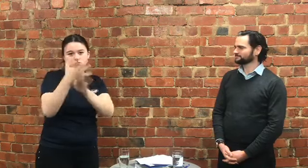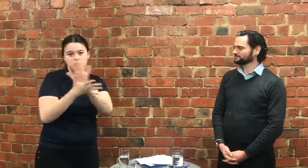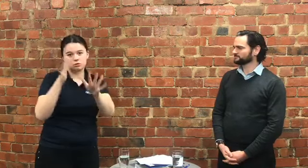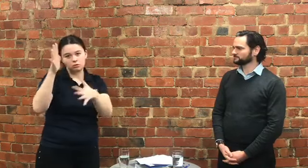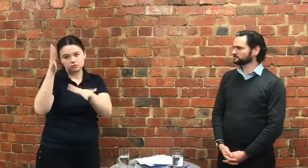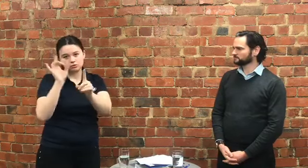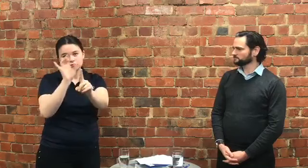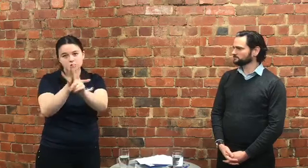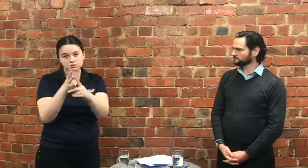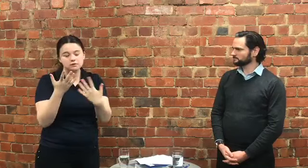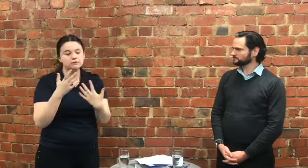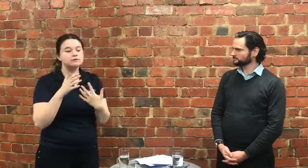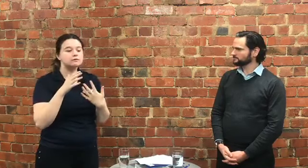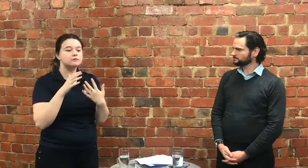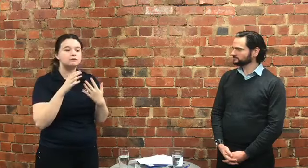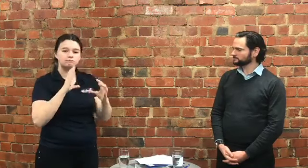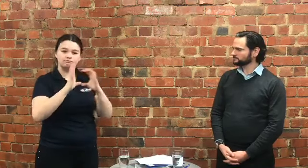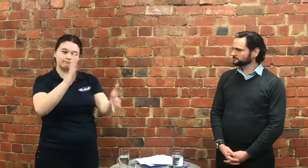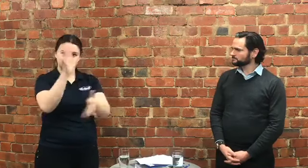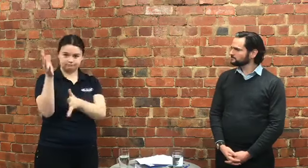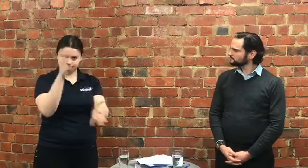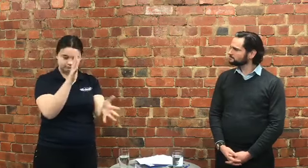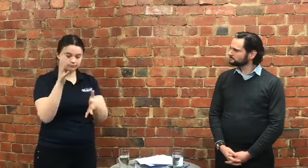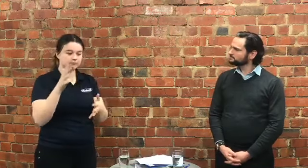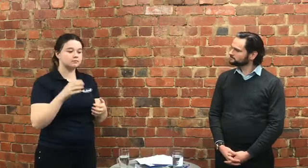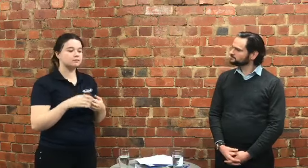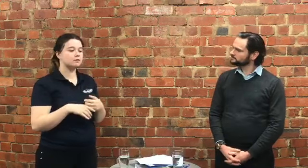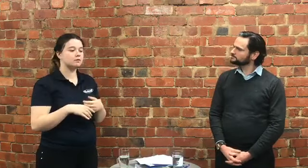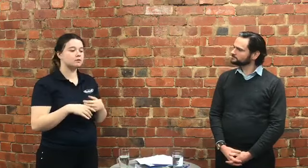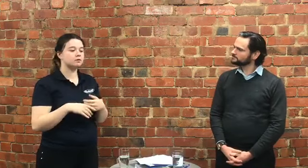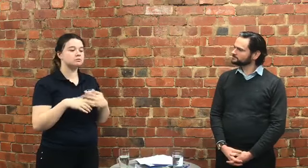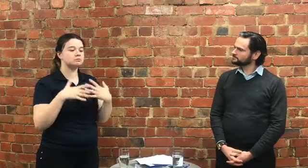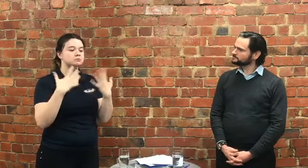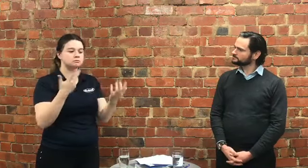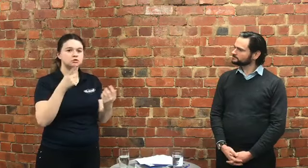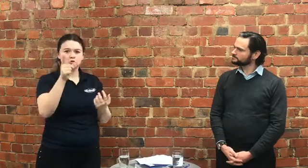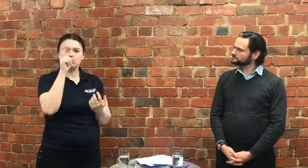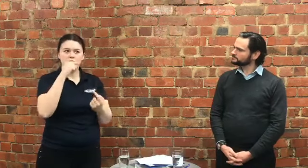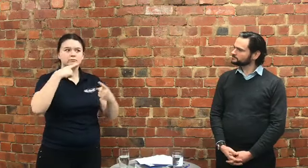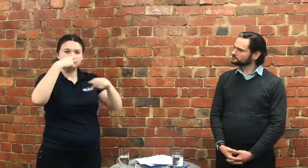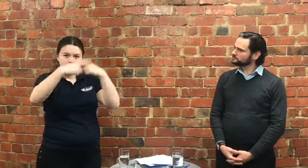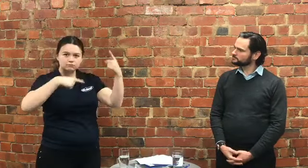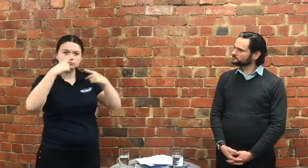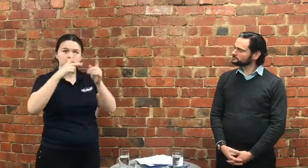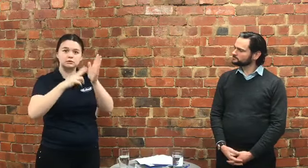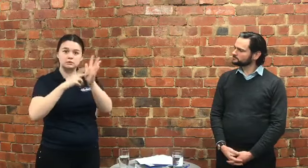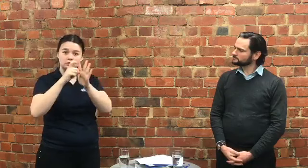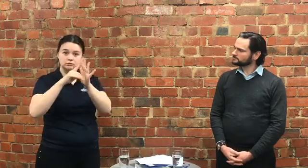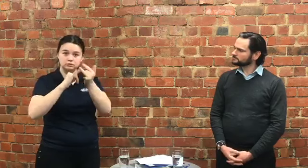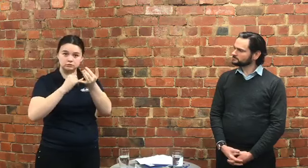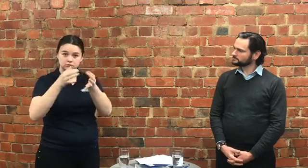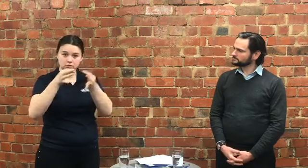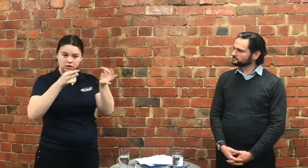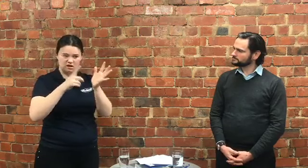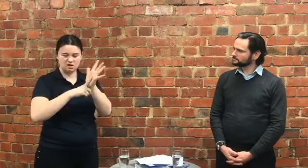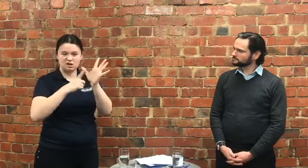and we want to use our first language, which is Auslan. And that's really difficult if no one else in the family can sign.